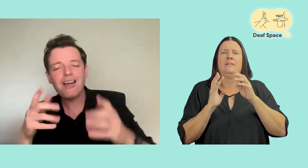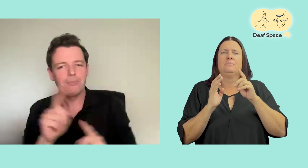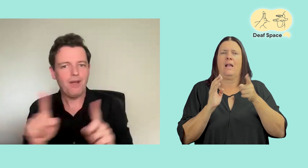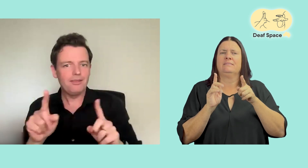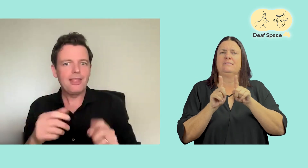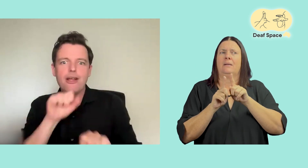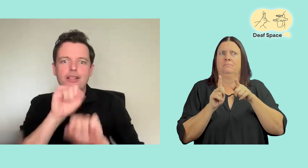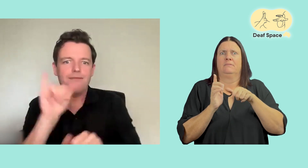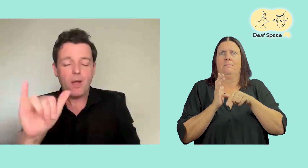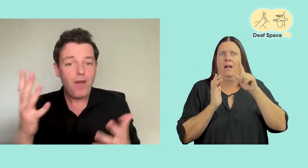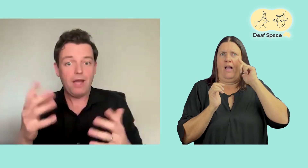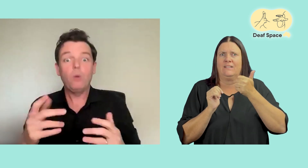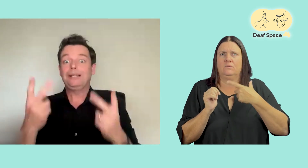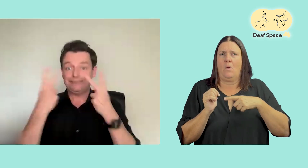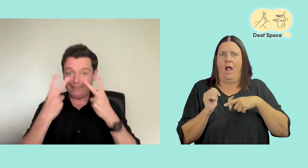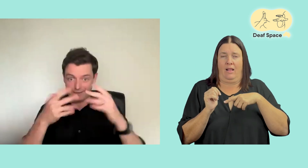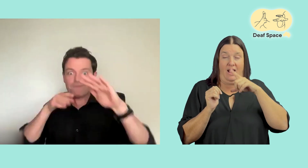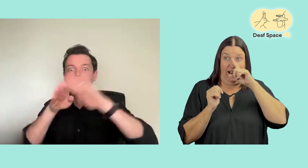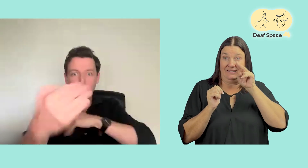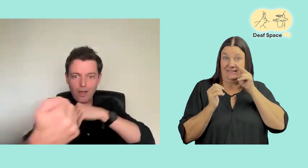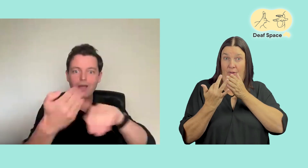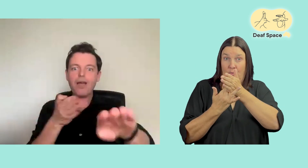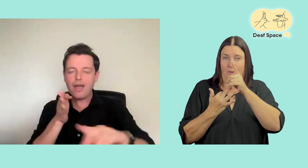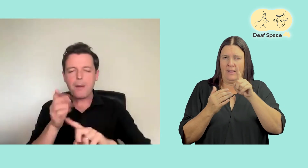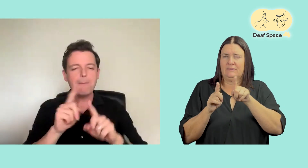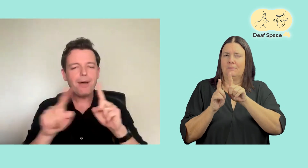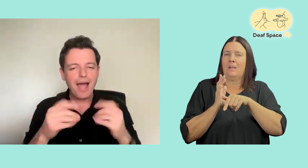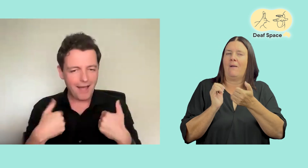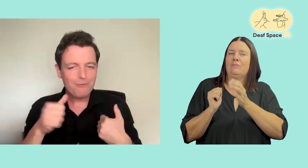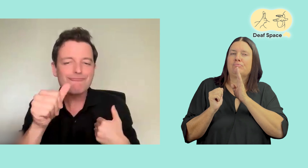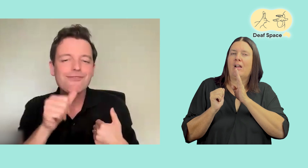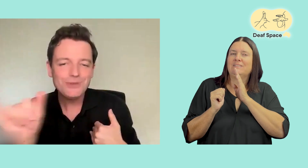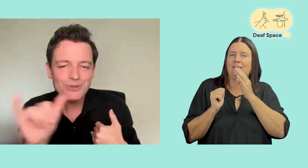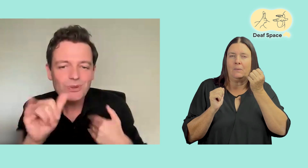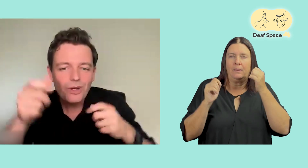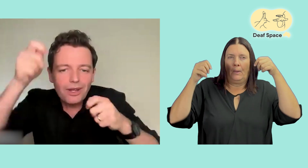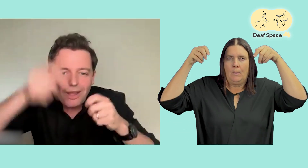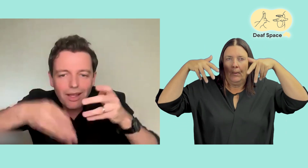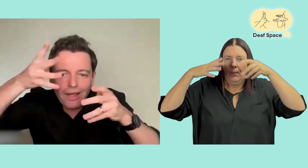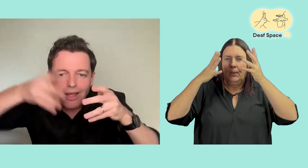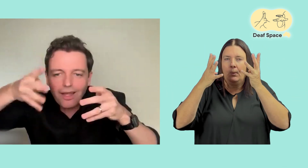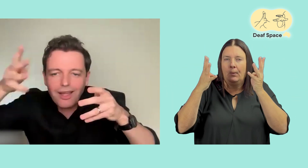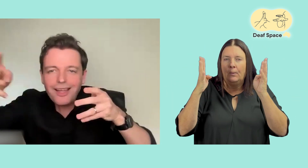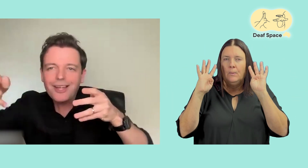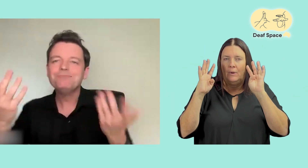They loved being able to see in and out easily, but we also provided some privacy screens.